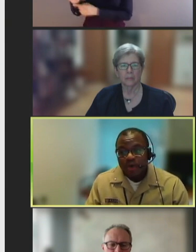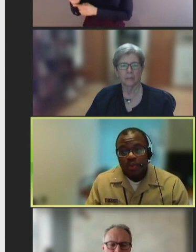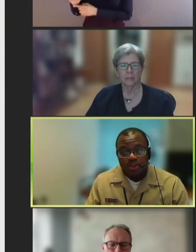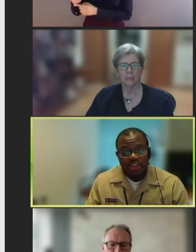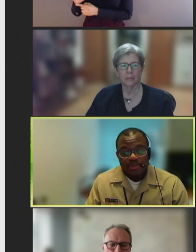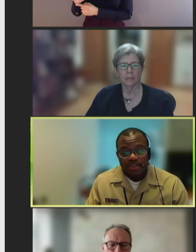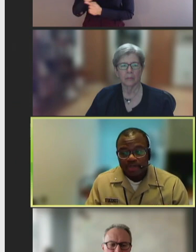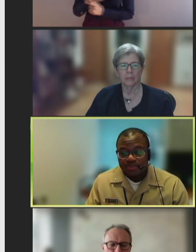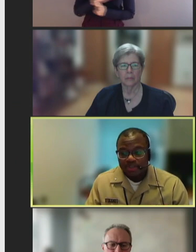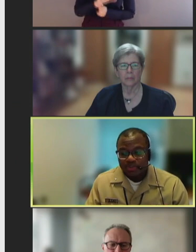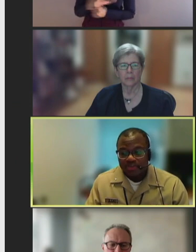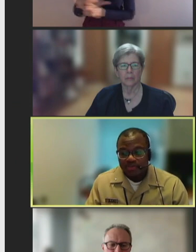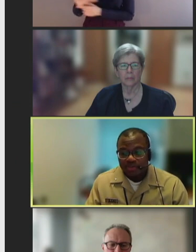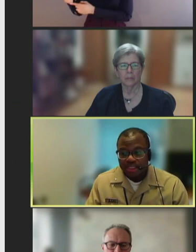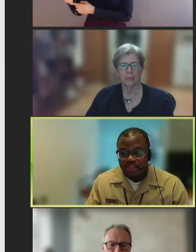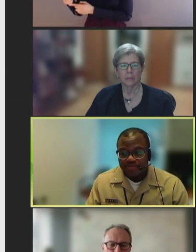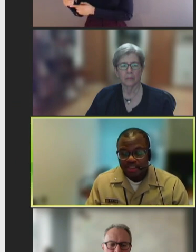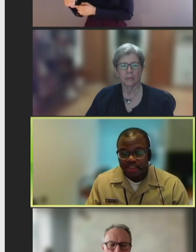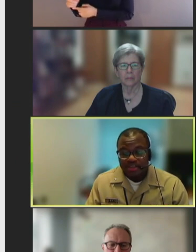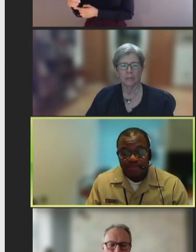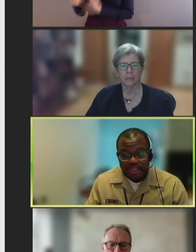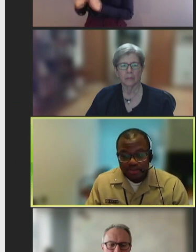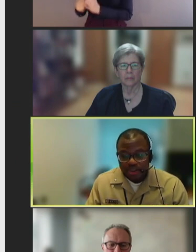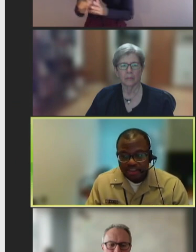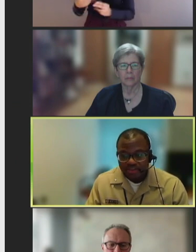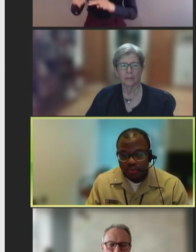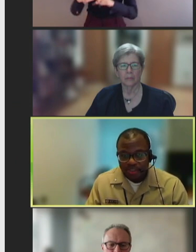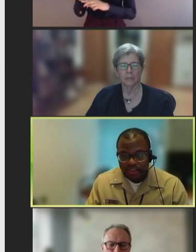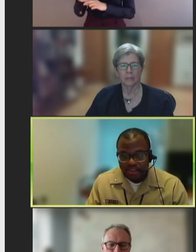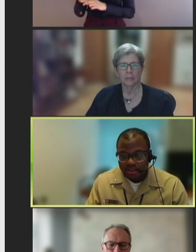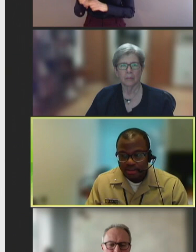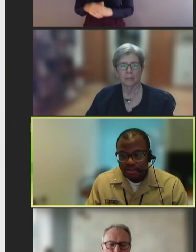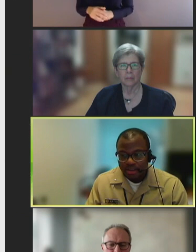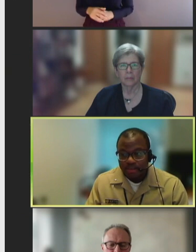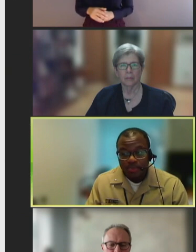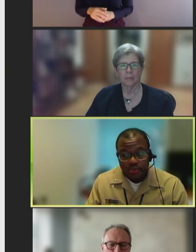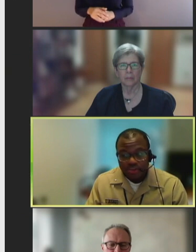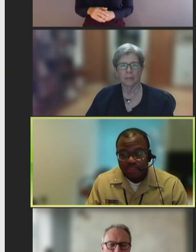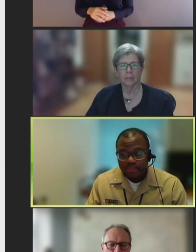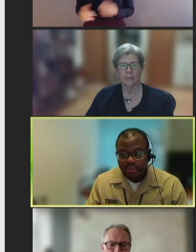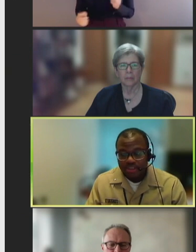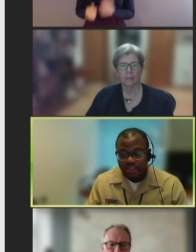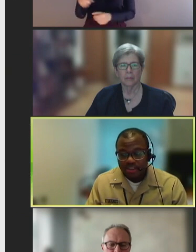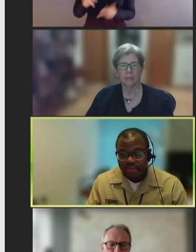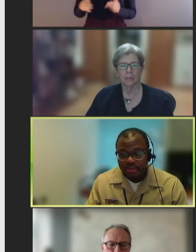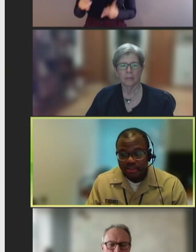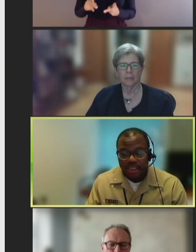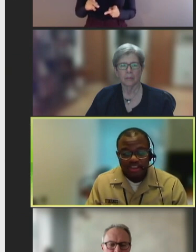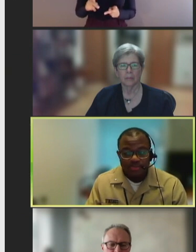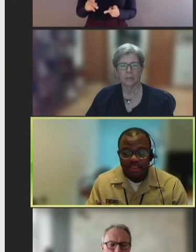While TB amongst people living with HIV is a major cause of morbidity, most TB disease -- estimated